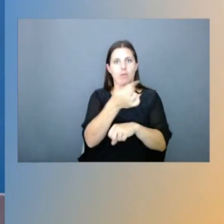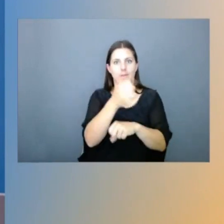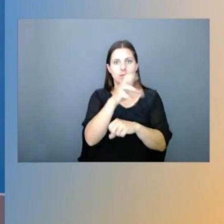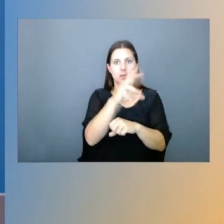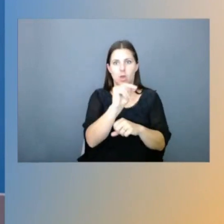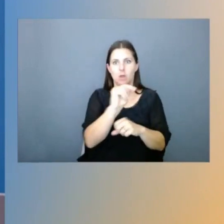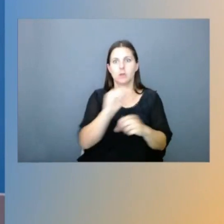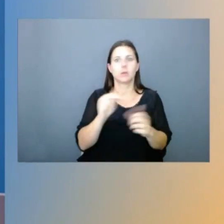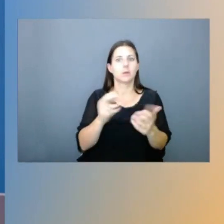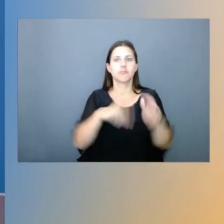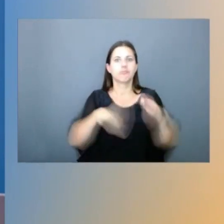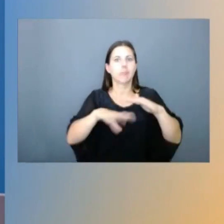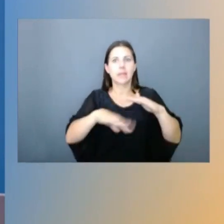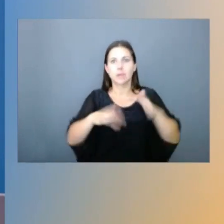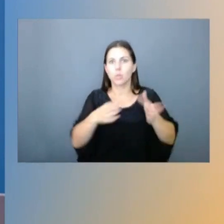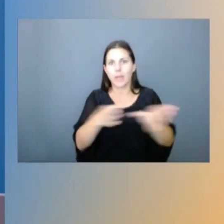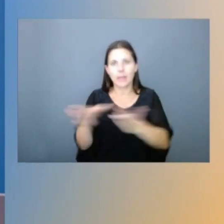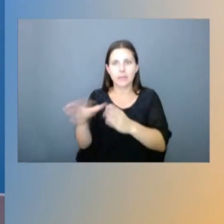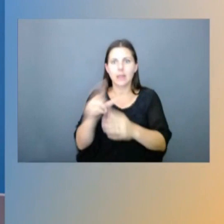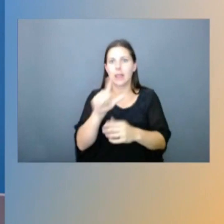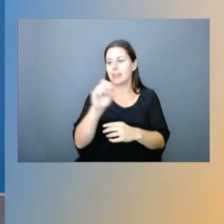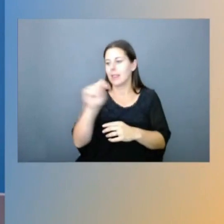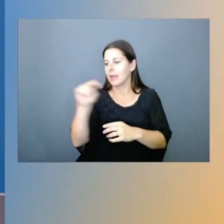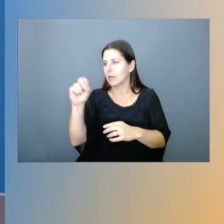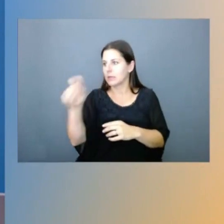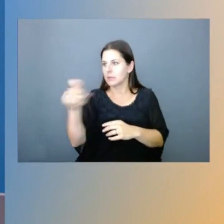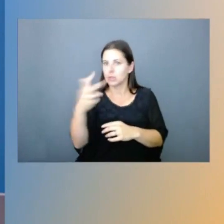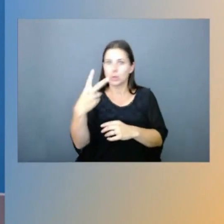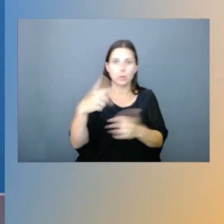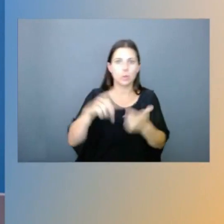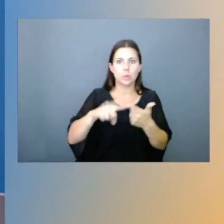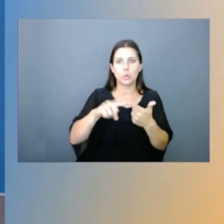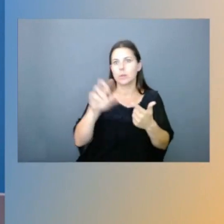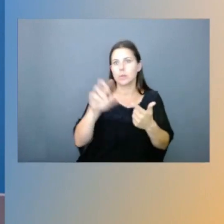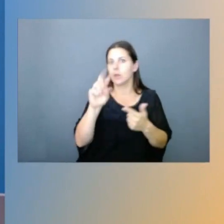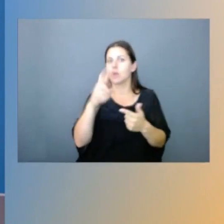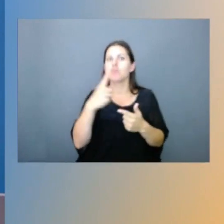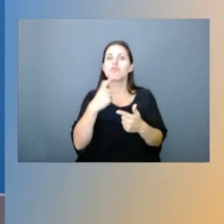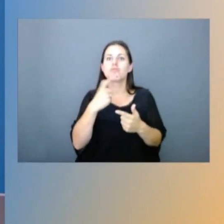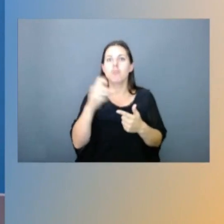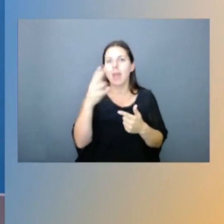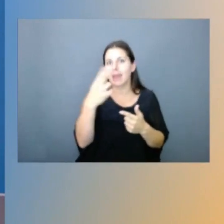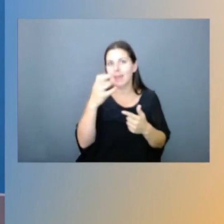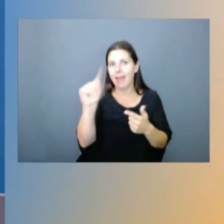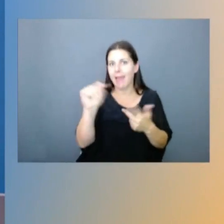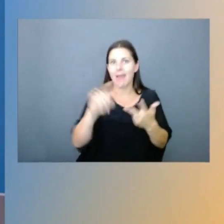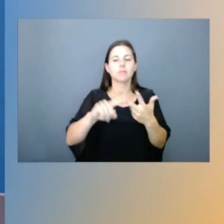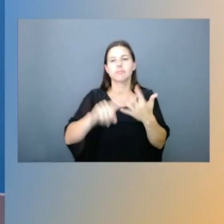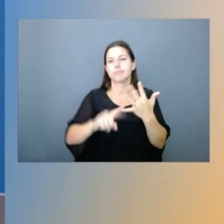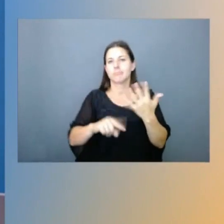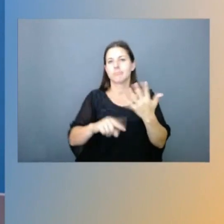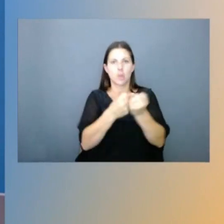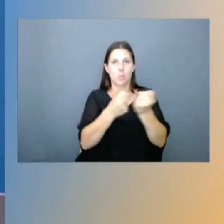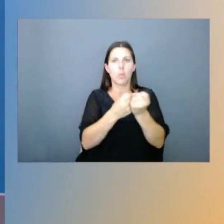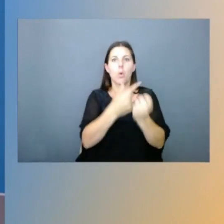including Amazon Linux 2, Ubuntu, SUSE and Red Hat, are gonna support Graviton out of the box, as are many open-source,